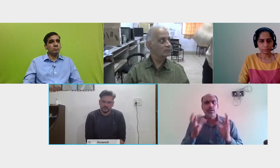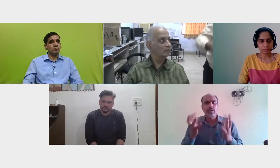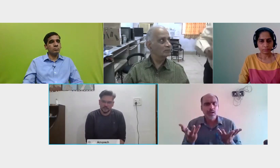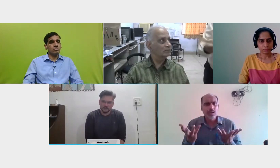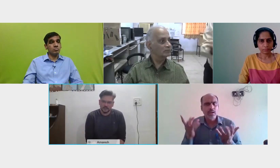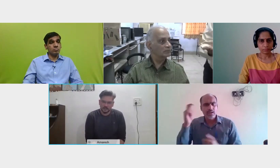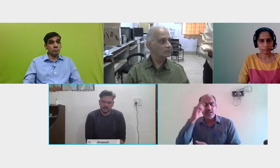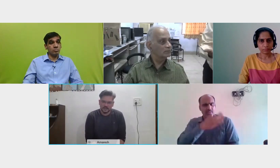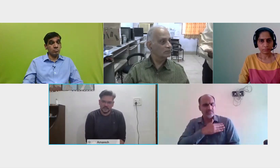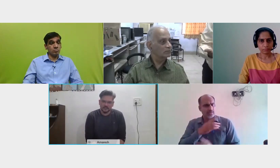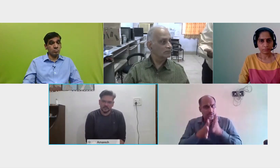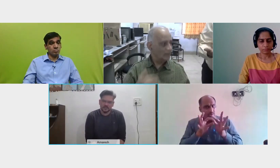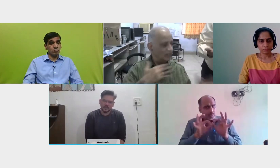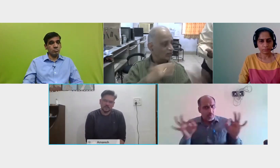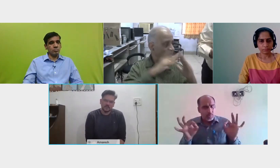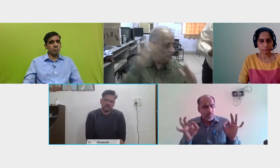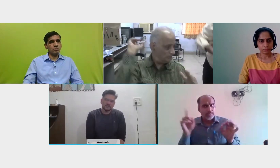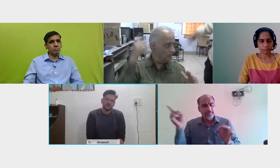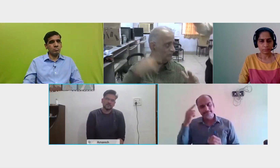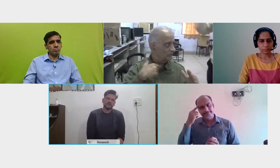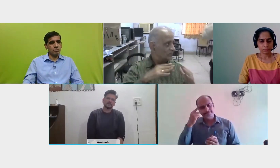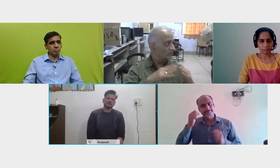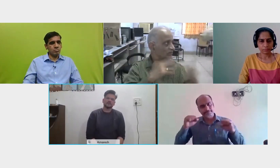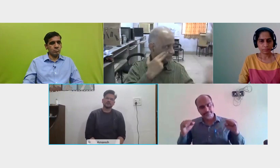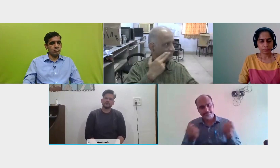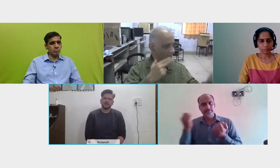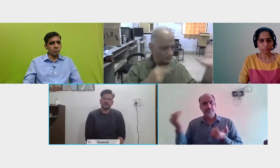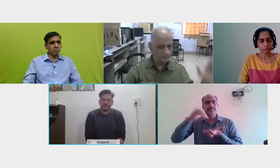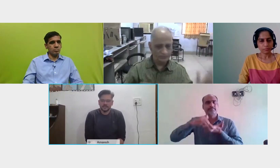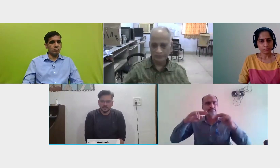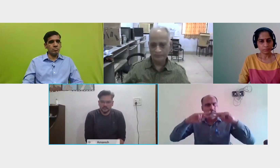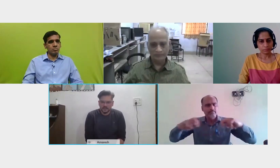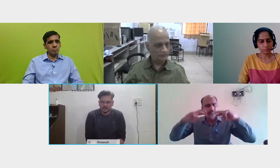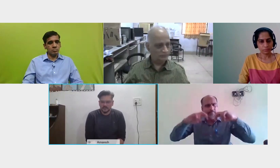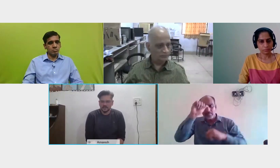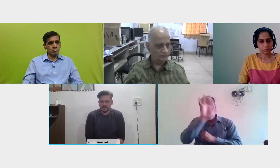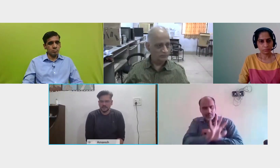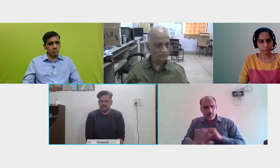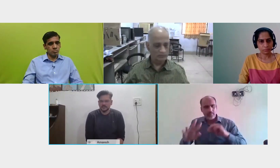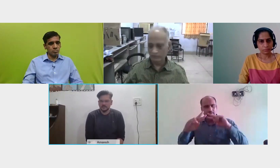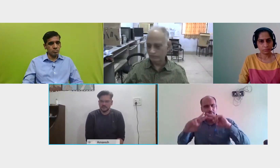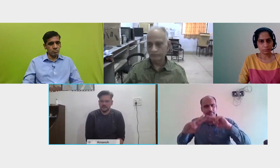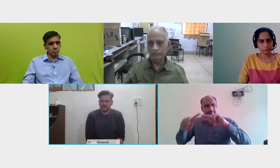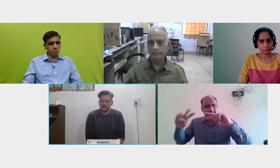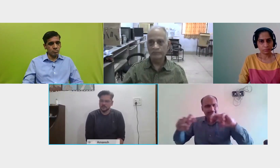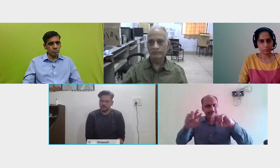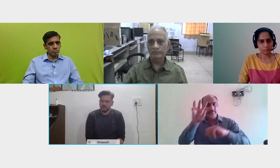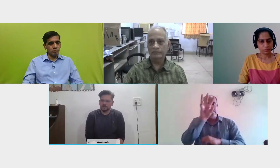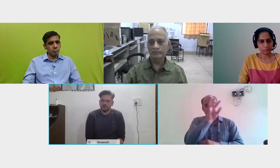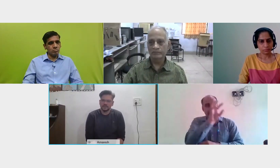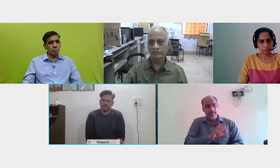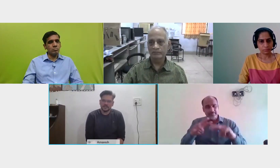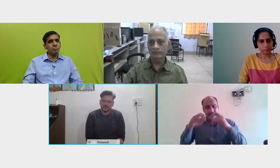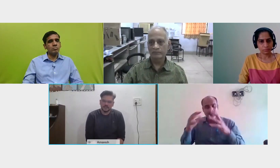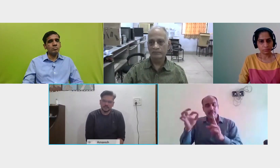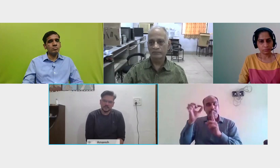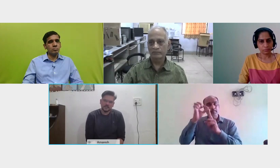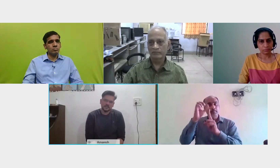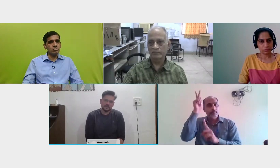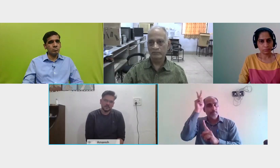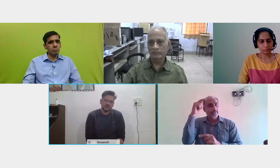sign language. So when Dr Ulrike Zeshan see that there was no courses in India, so then